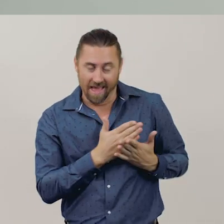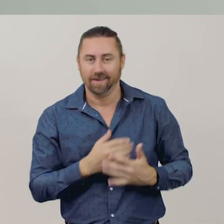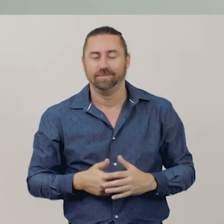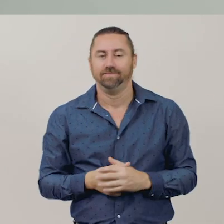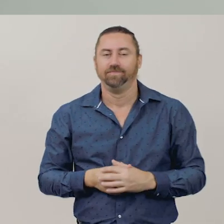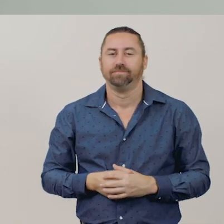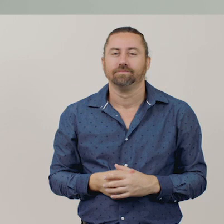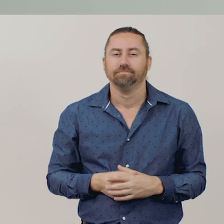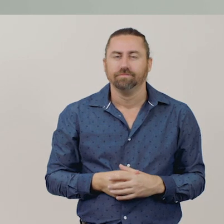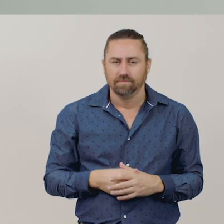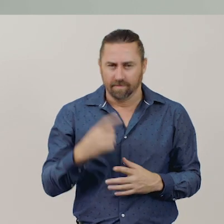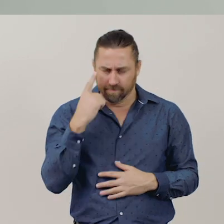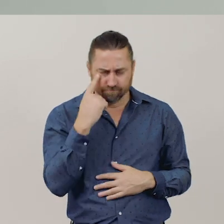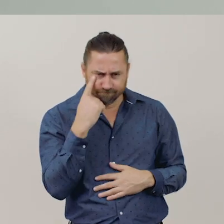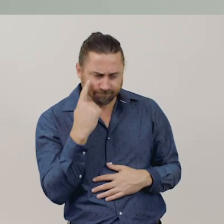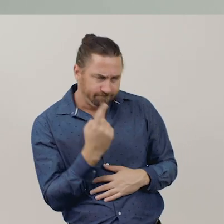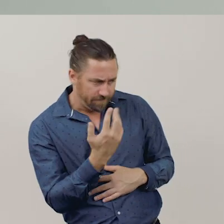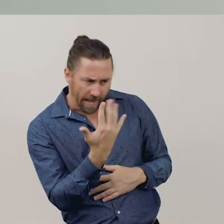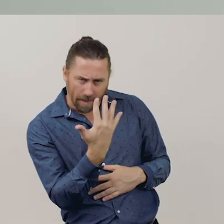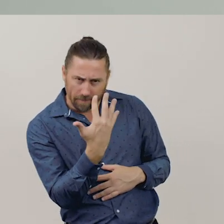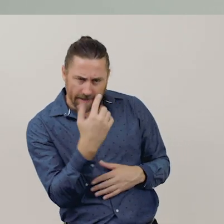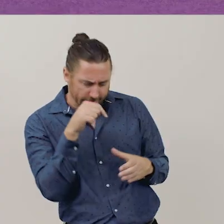Let’s see how many carrot sticks I've got in my carton.